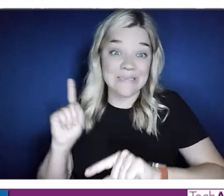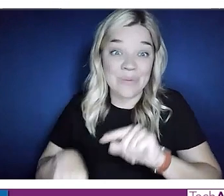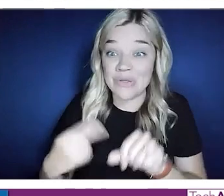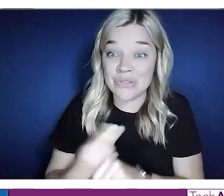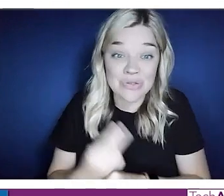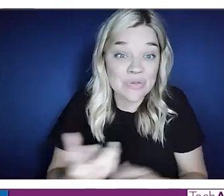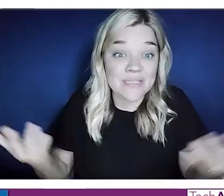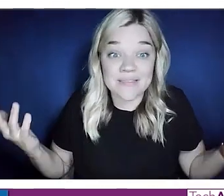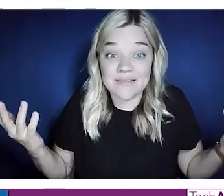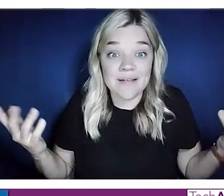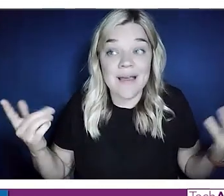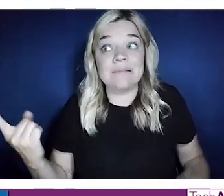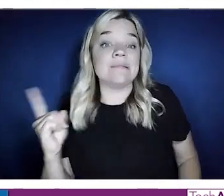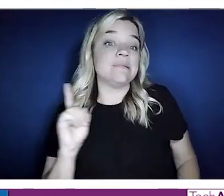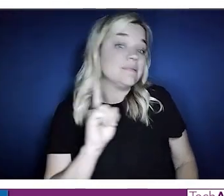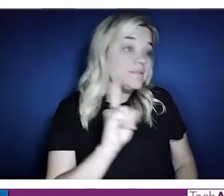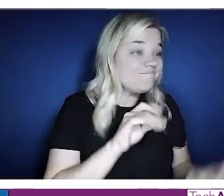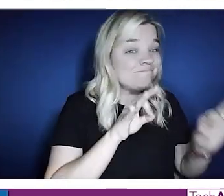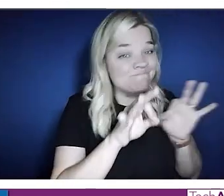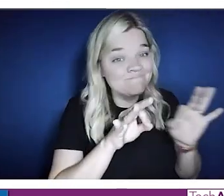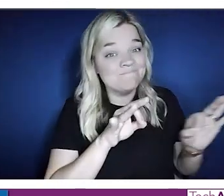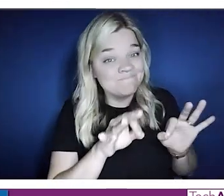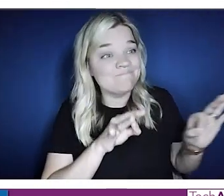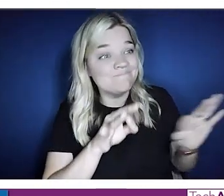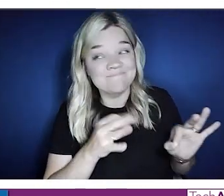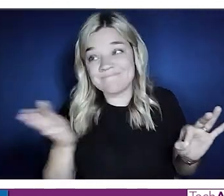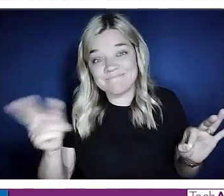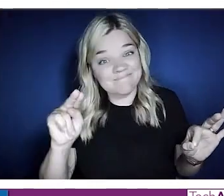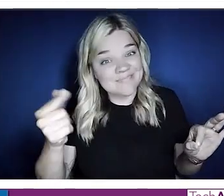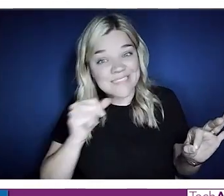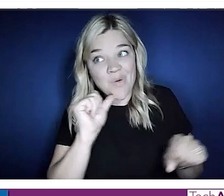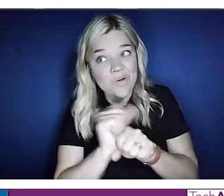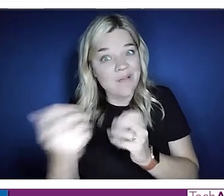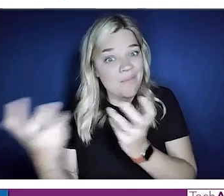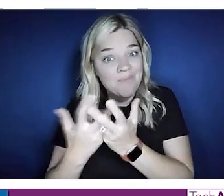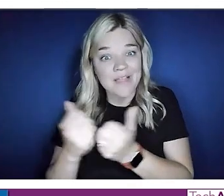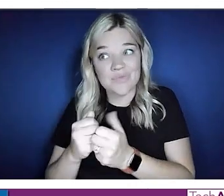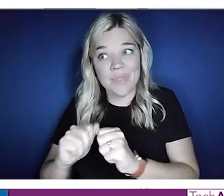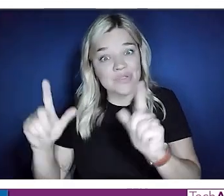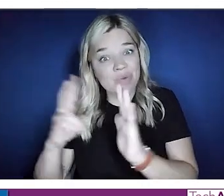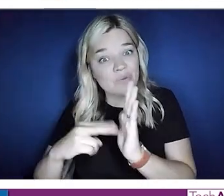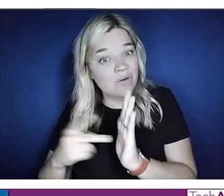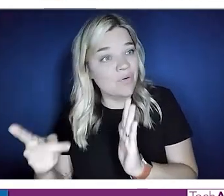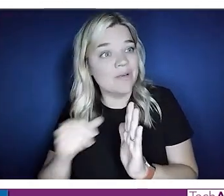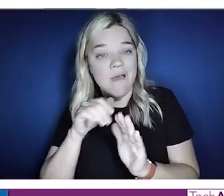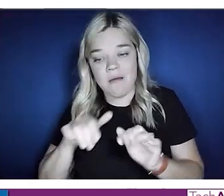And I would have to go back and try to explain this to them that, you know, it doesn't work with a screen reader, that it's not keyboard operable.